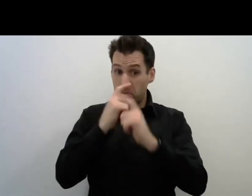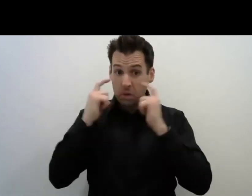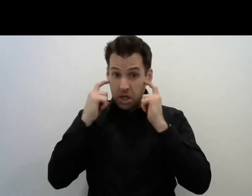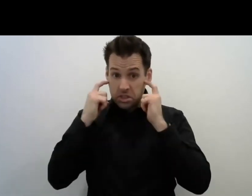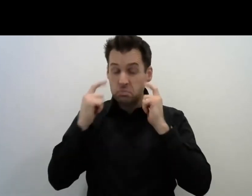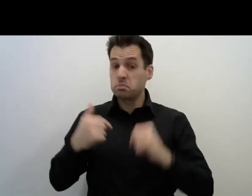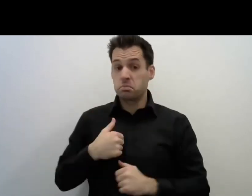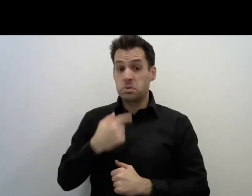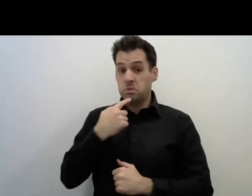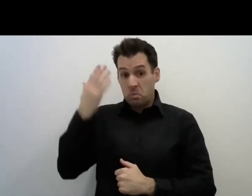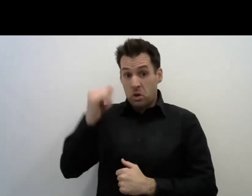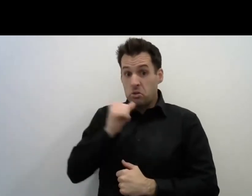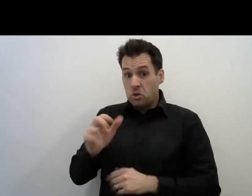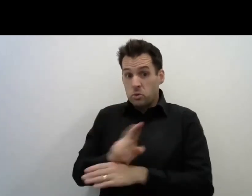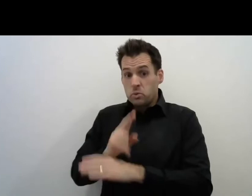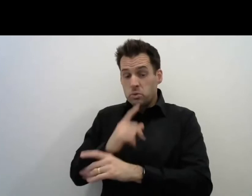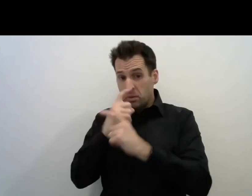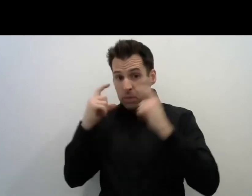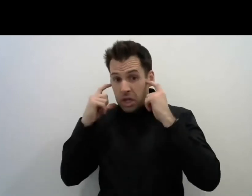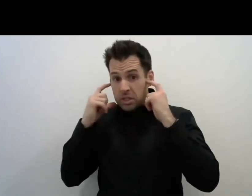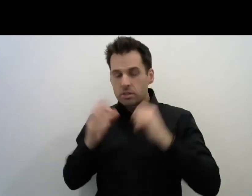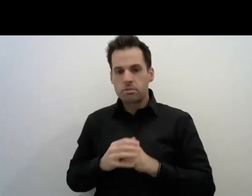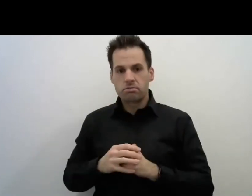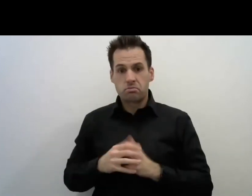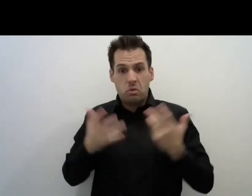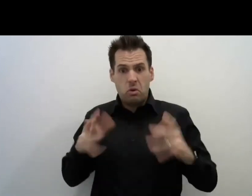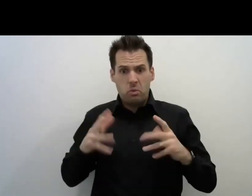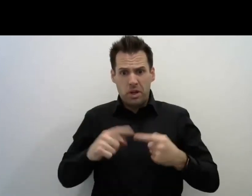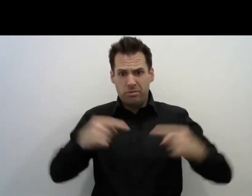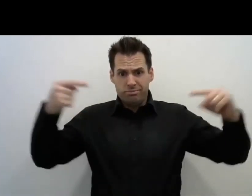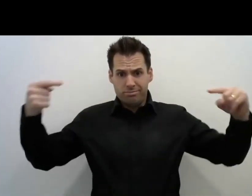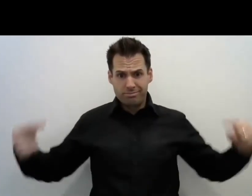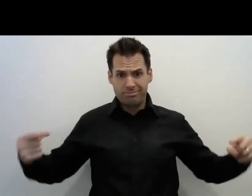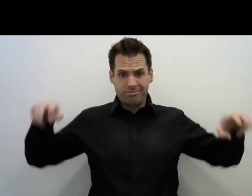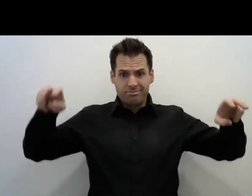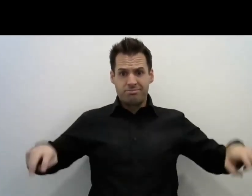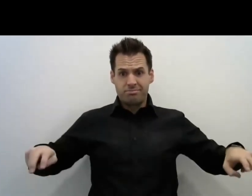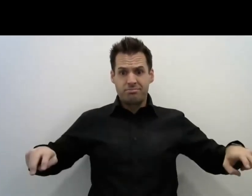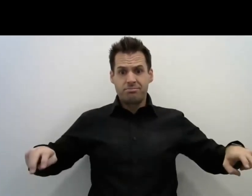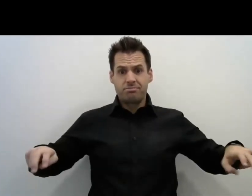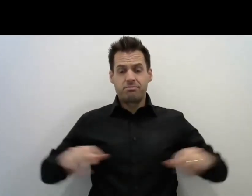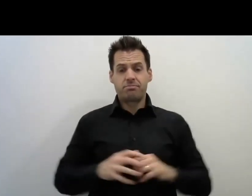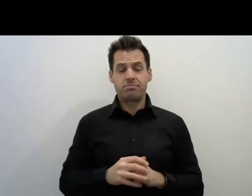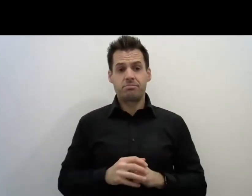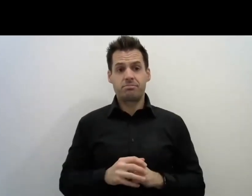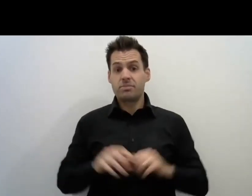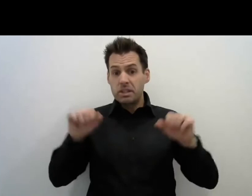she not wear a mask she already sits across the room from from us um could we not get a filter um